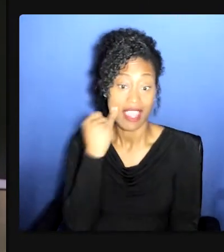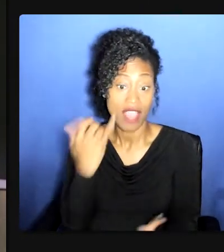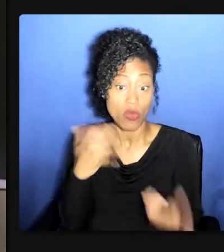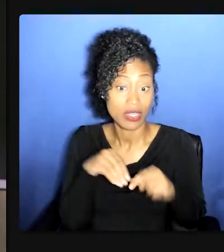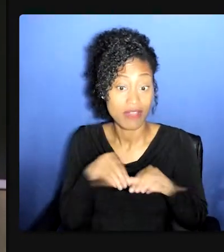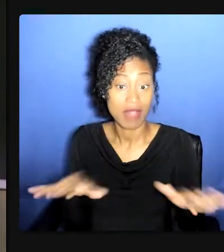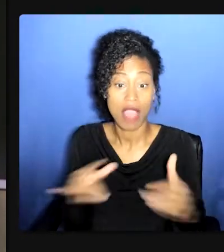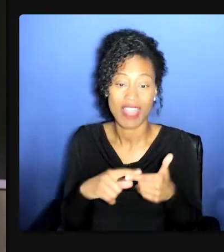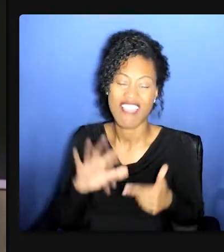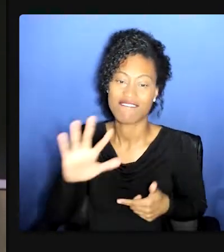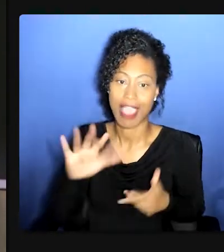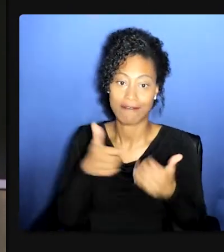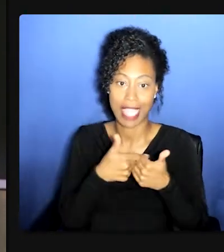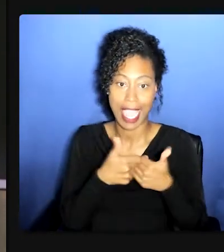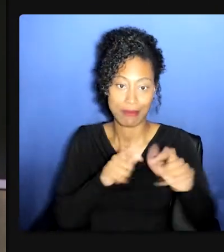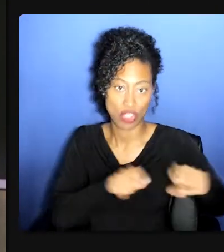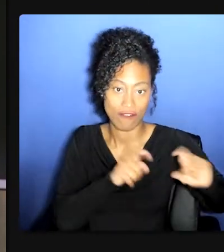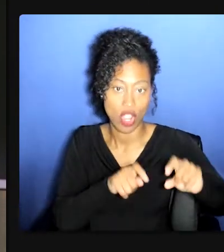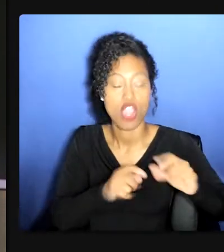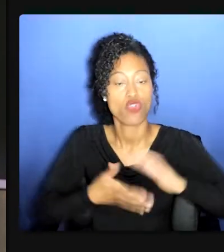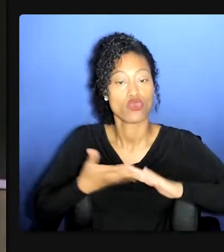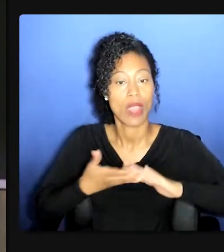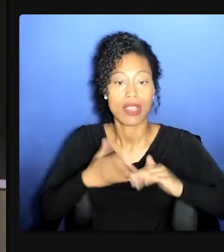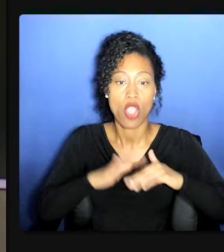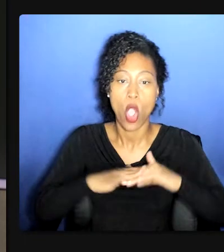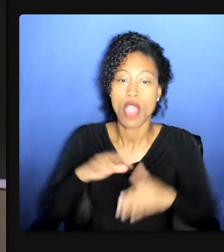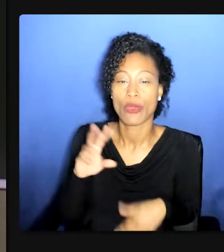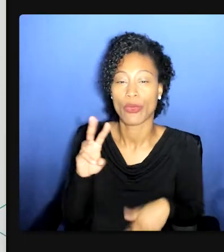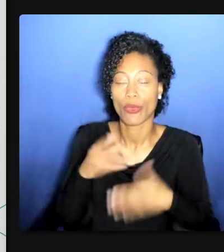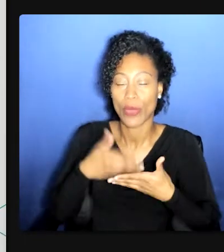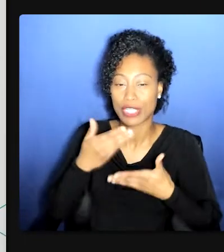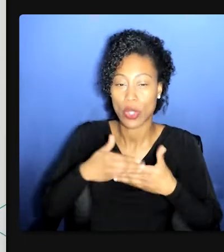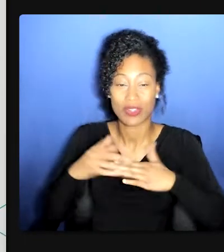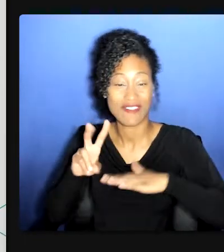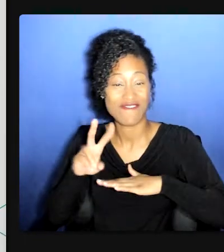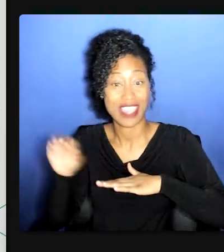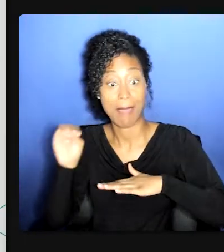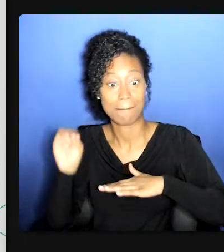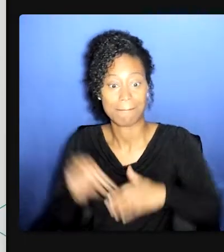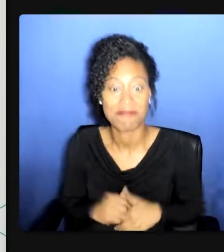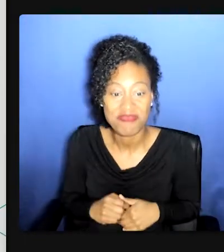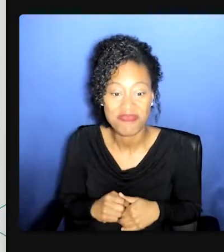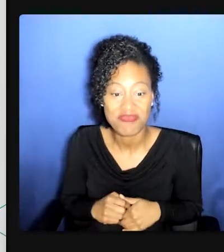Let's say I want to deploy at least five game servers [Emma] running on Windows VM in West US.